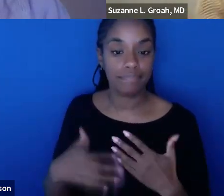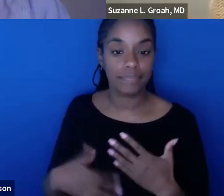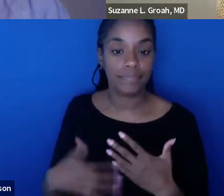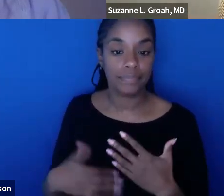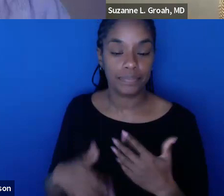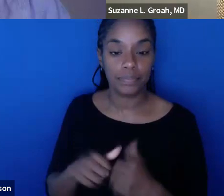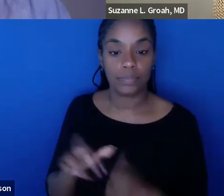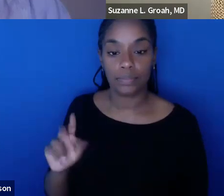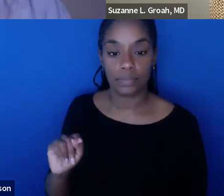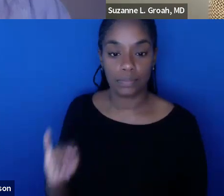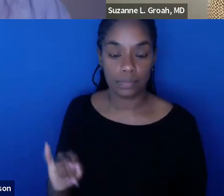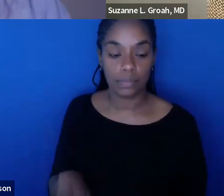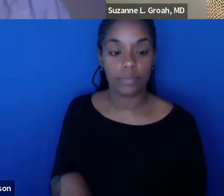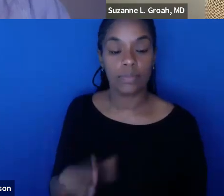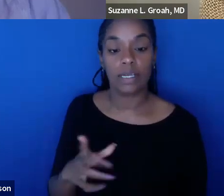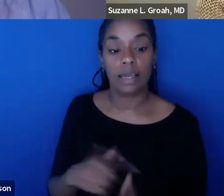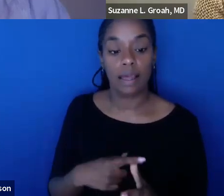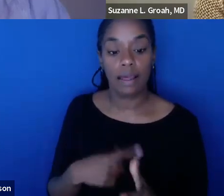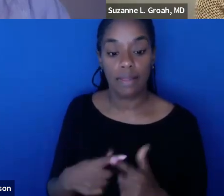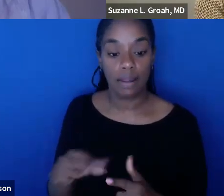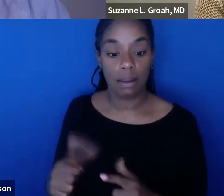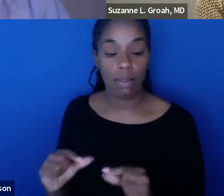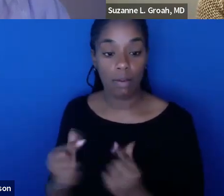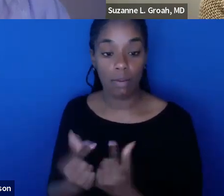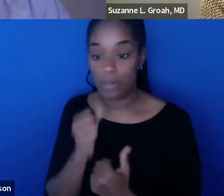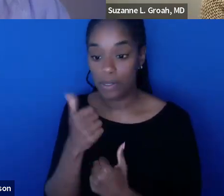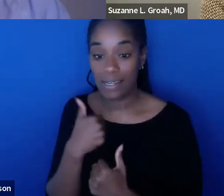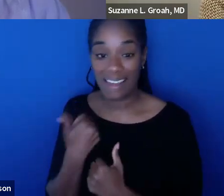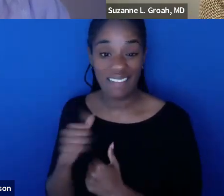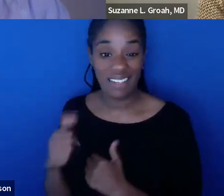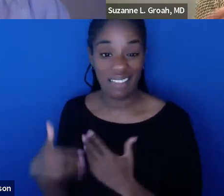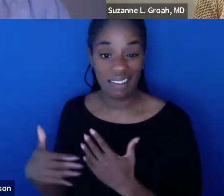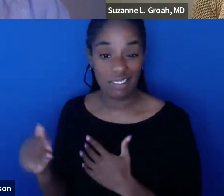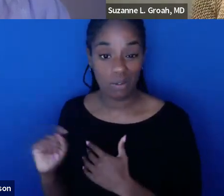And then took a group of post-menopausal women who didn't have any leakage. And guess what?